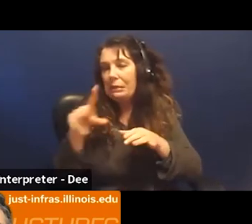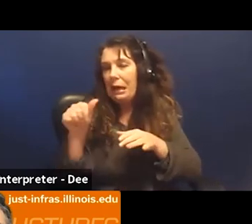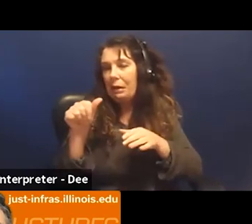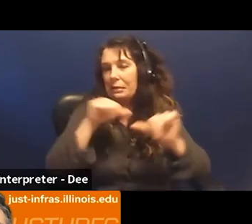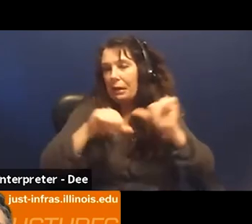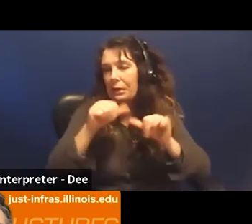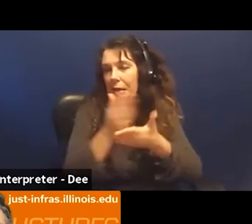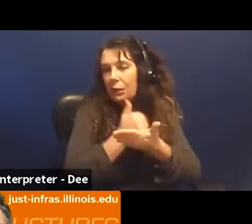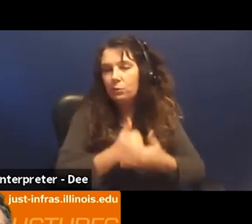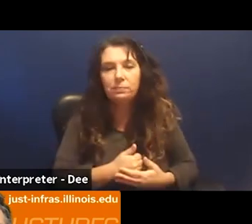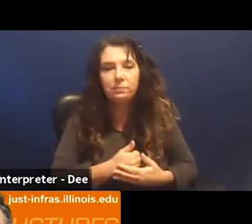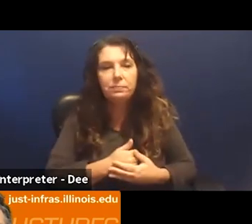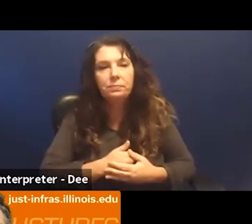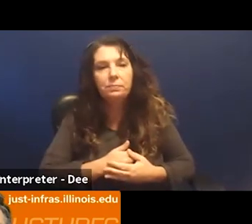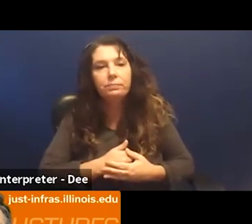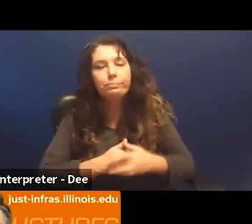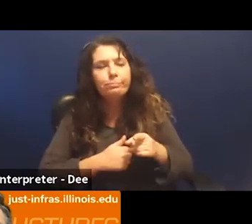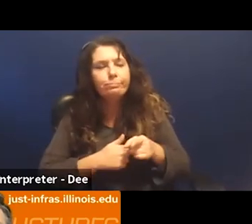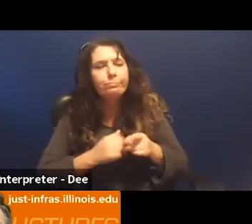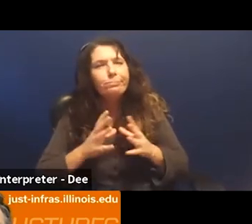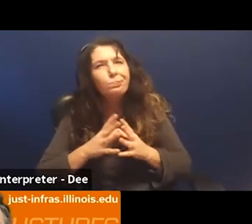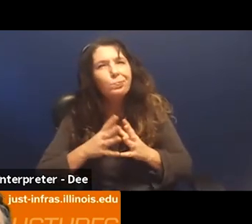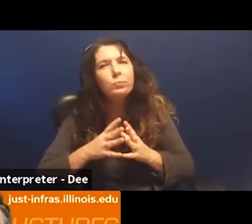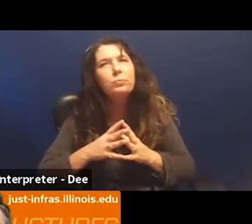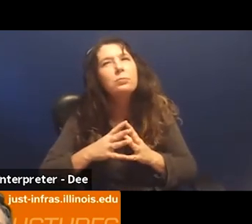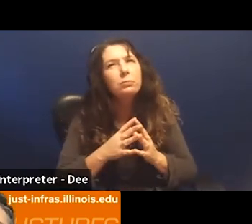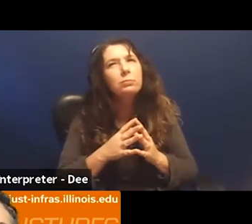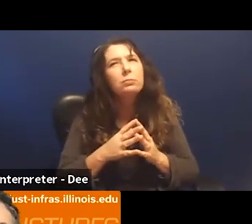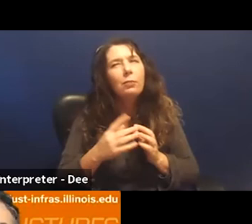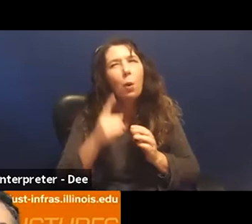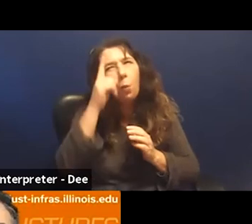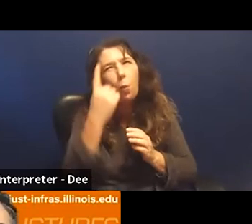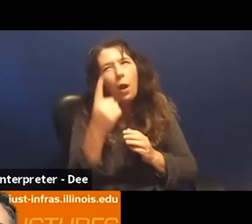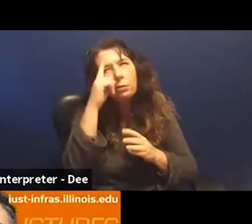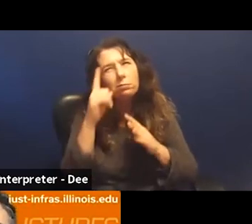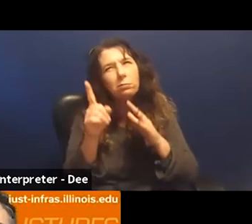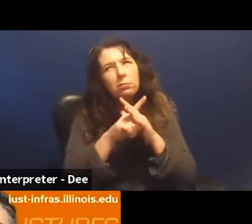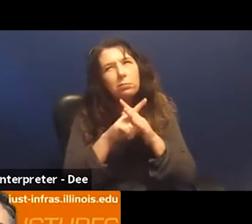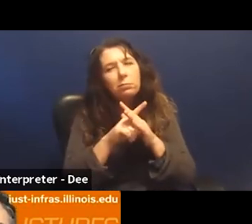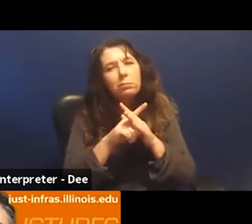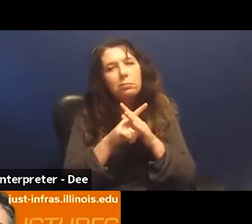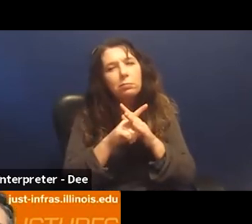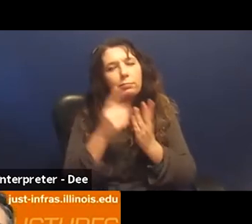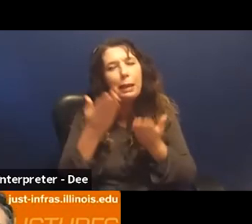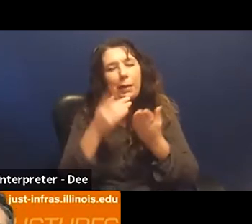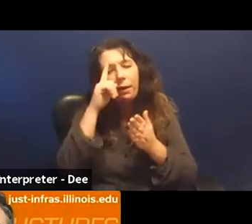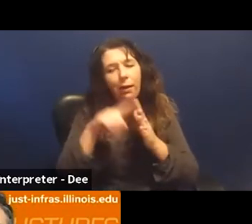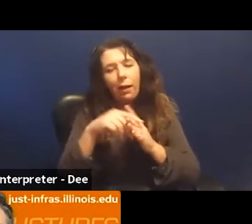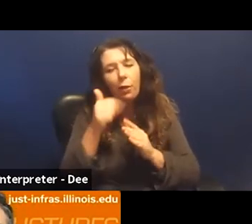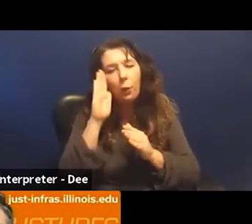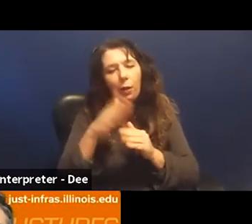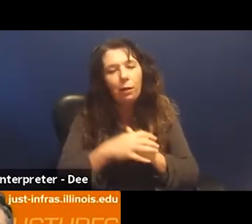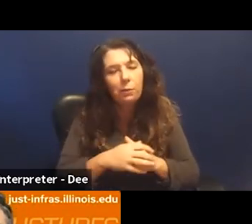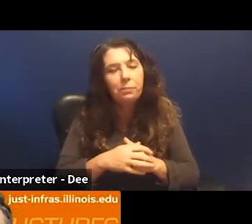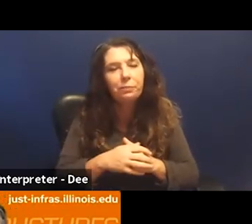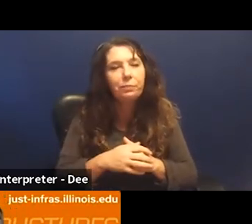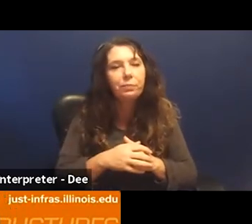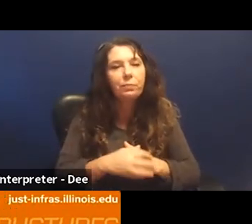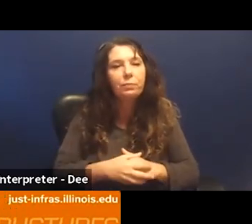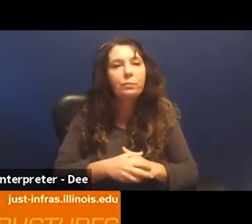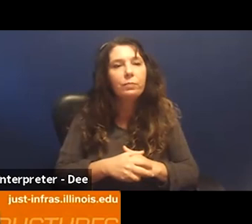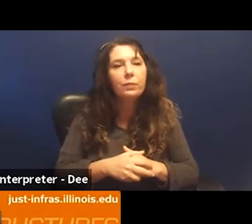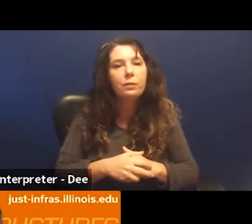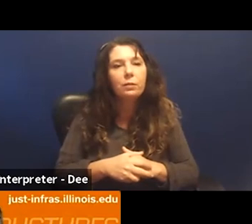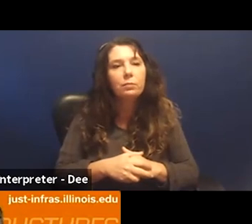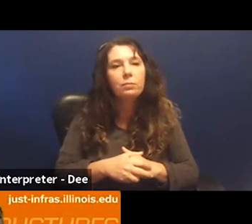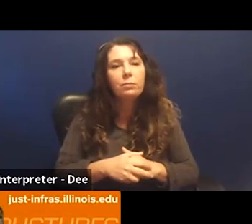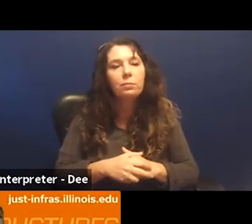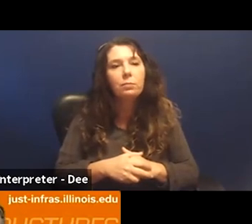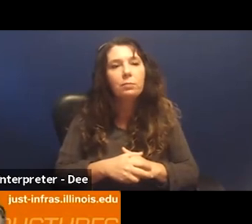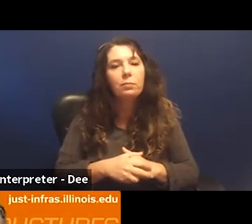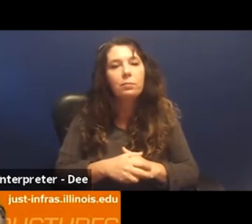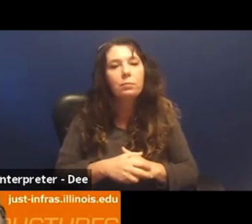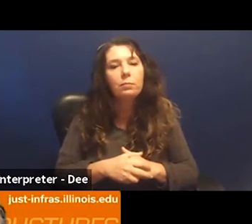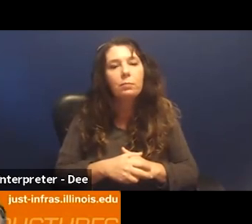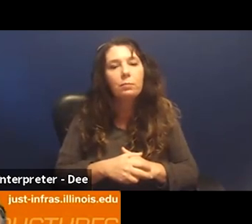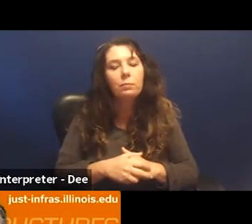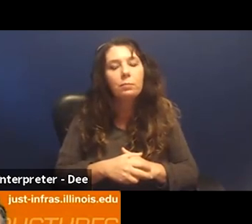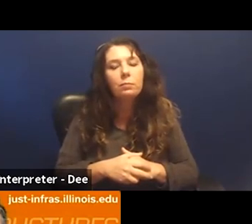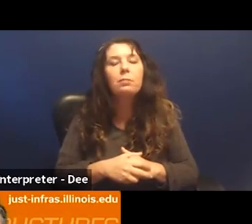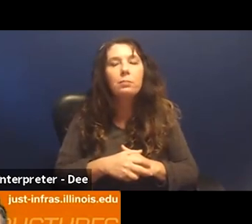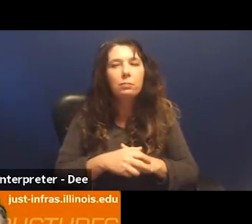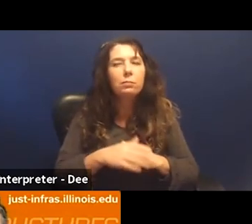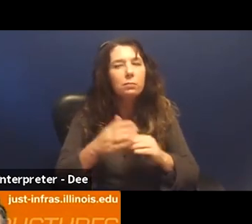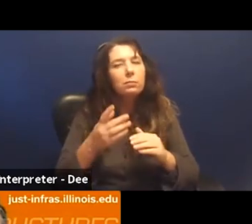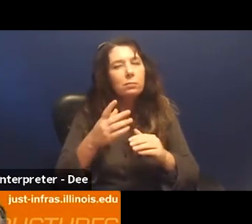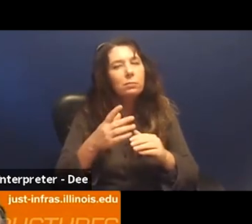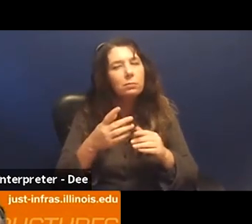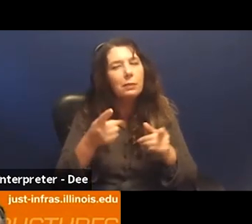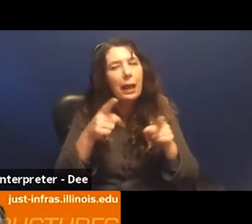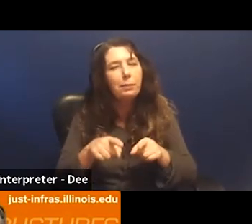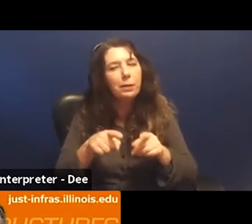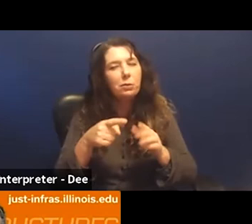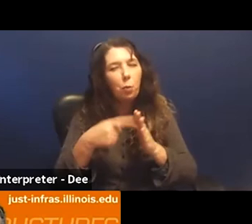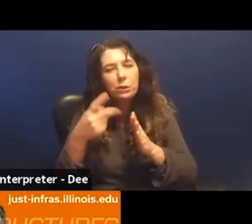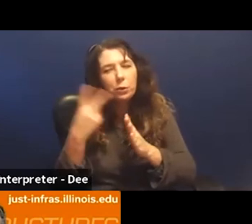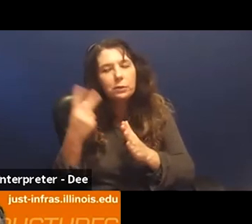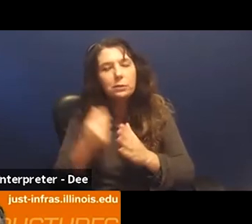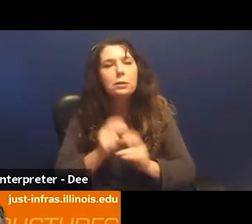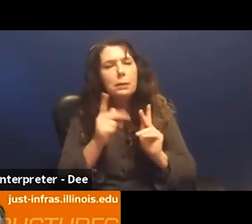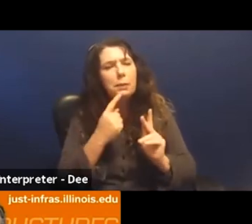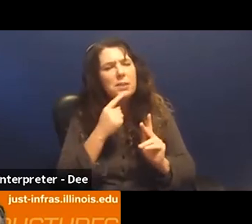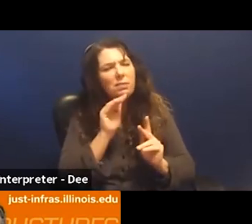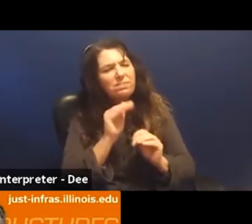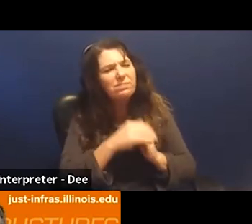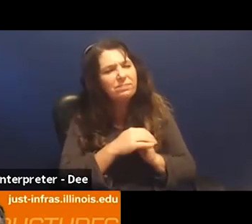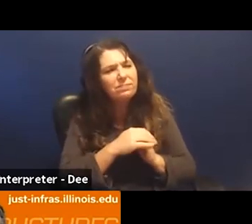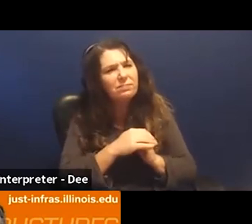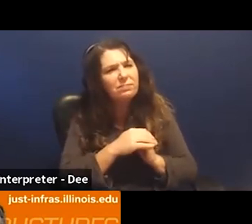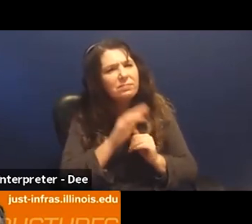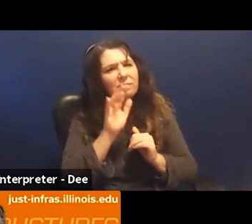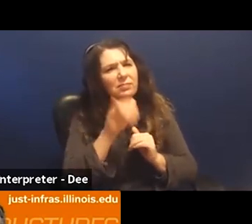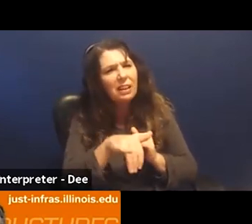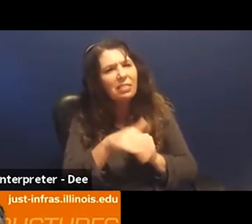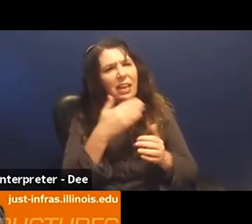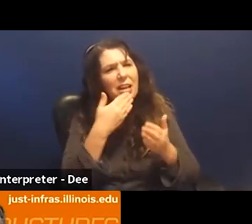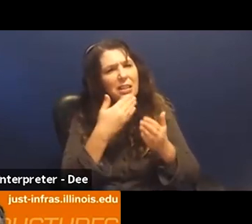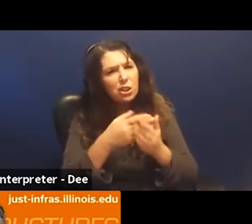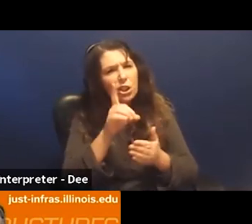I think one, maybe one comes to mind first and then maybe I'll think of something else but one, one thing that we've encountered a couple times now actually, is that we've had folks say oh well this is just good data science.